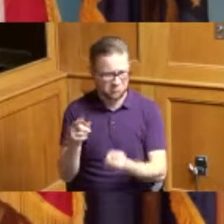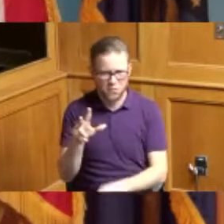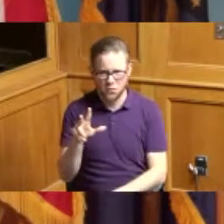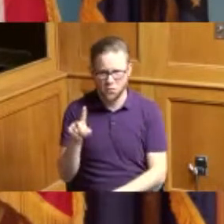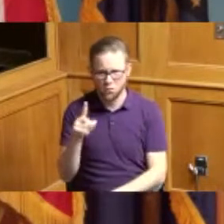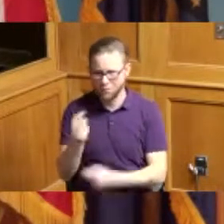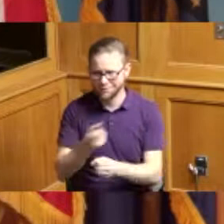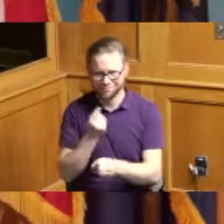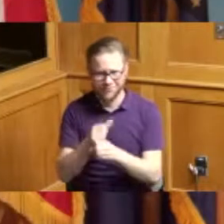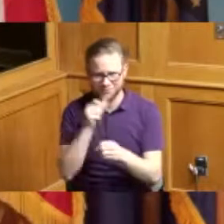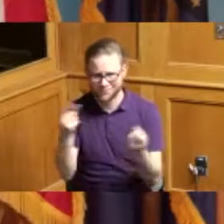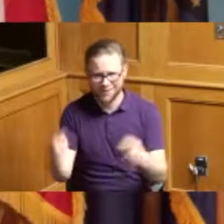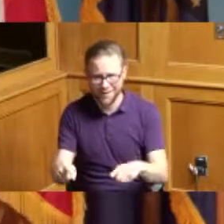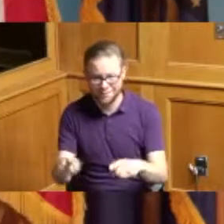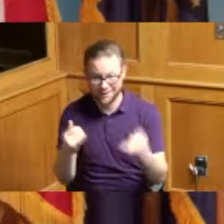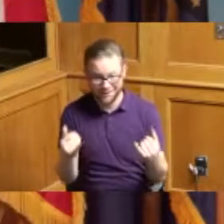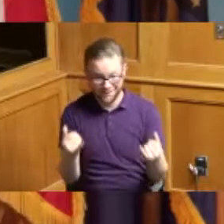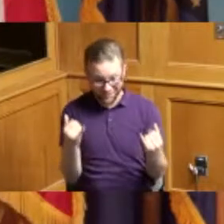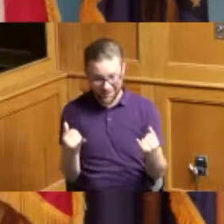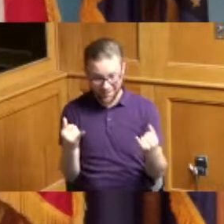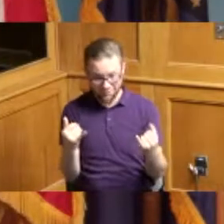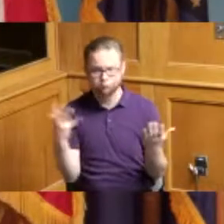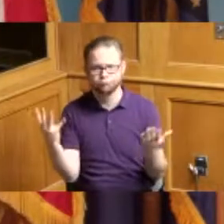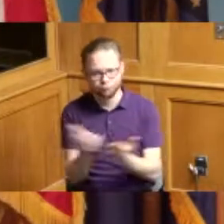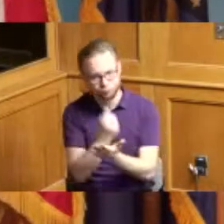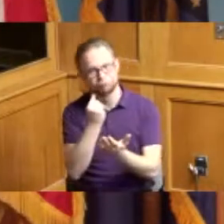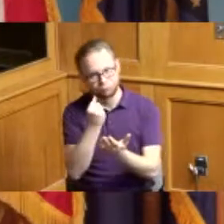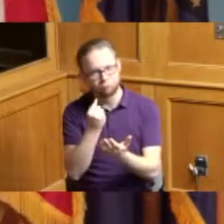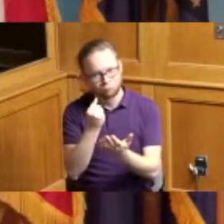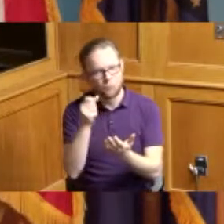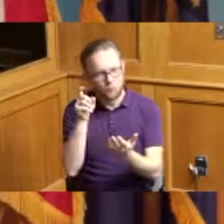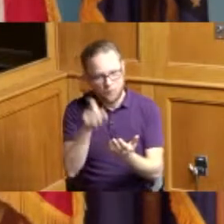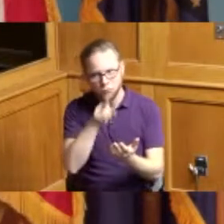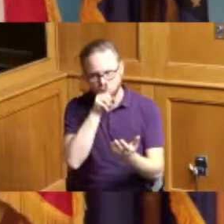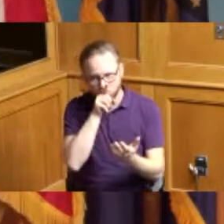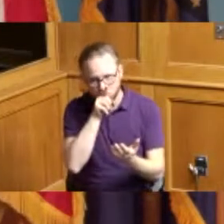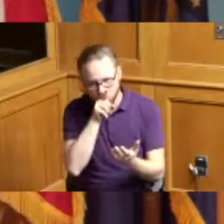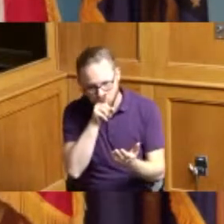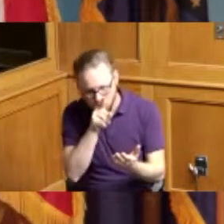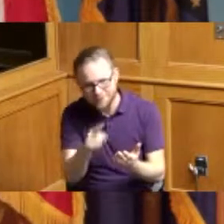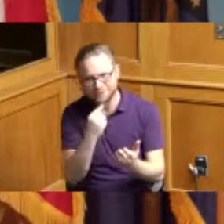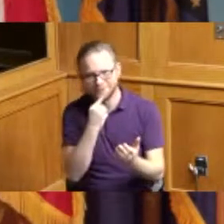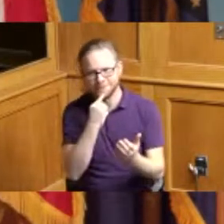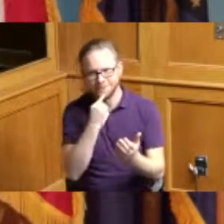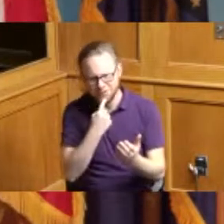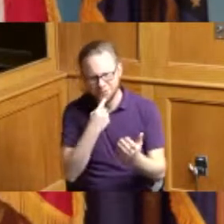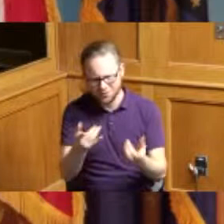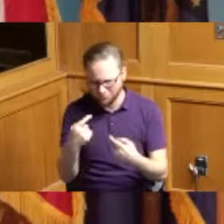I think I think we should act like it's been 31 years let's do it so I would like to you